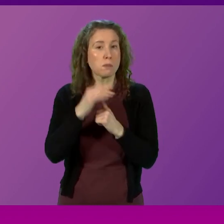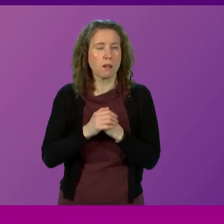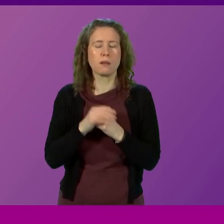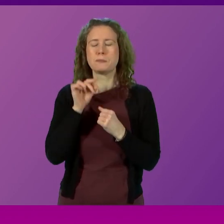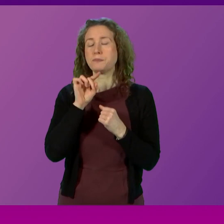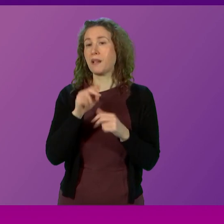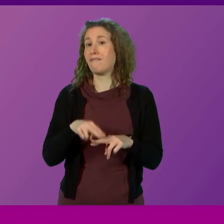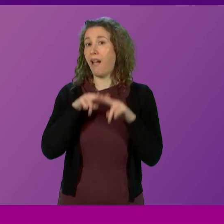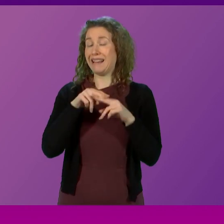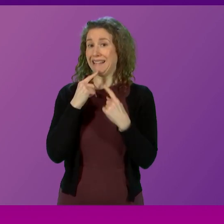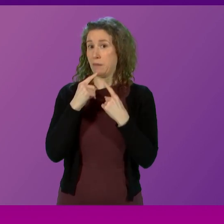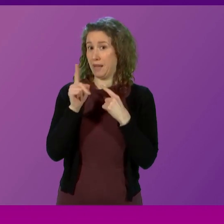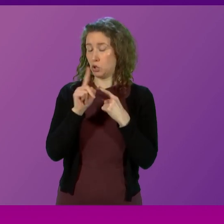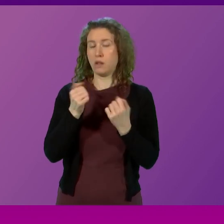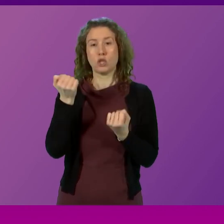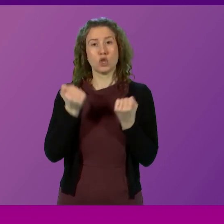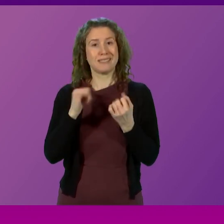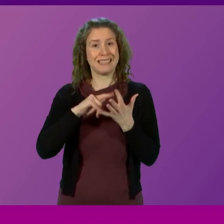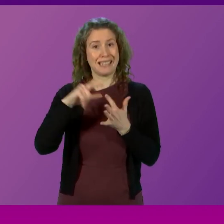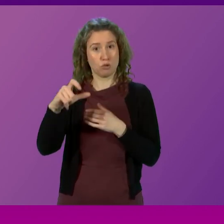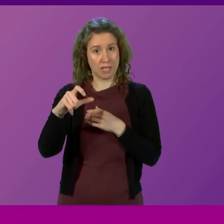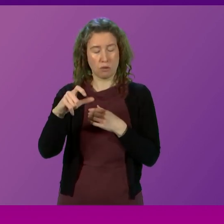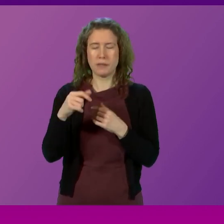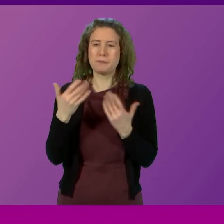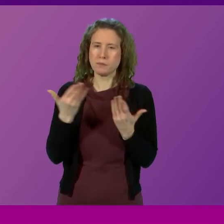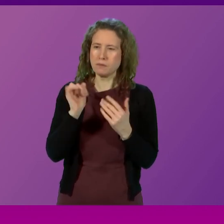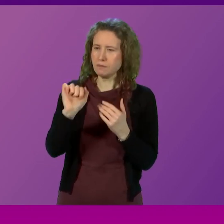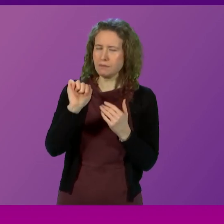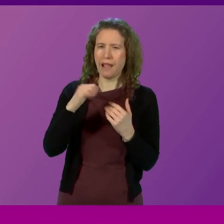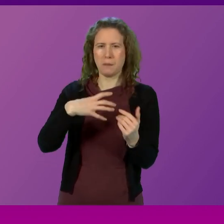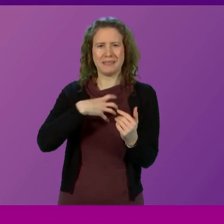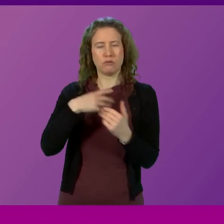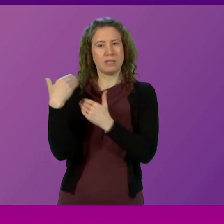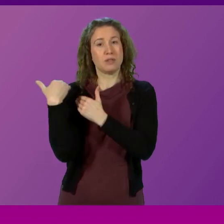A final piece of information is that the Cabinet Secretary for Justice and Veterans who, of course, has ministerial responsibility for resilience,